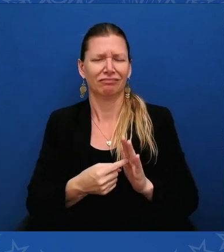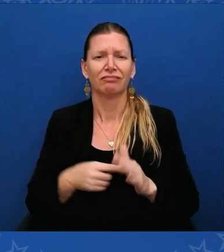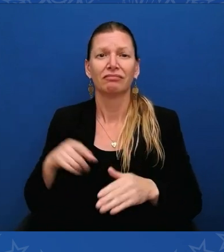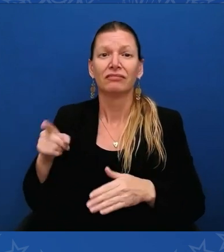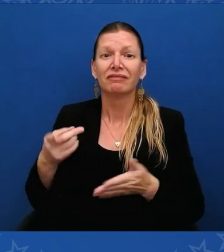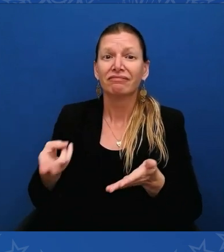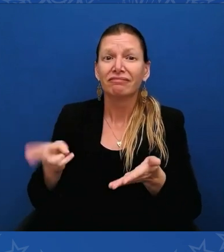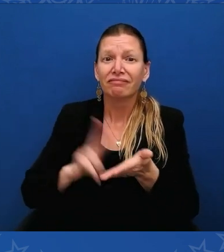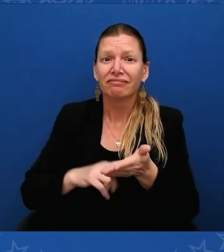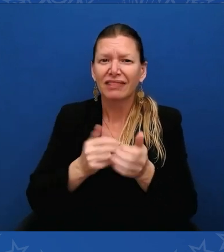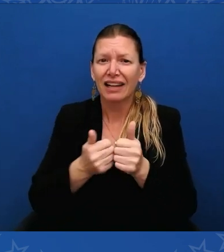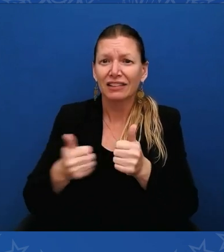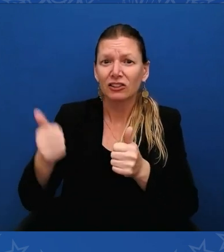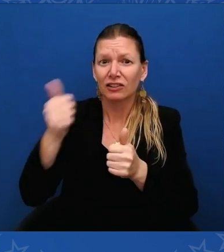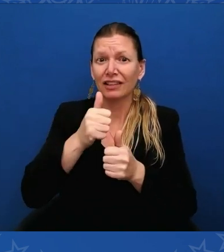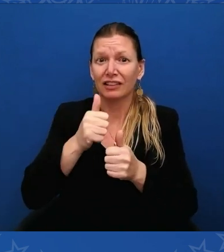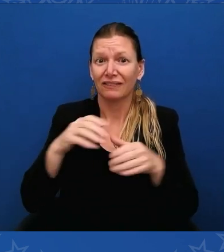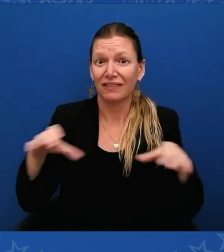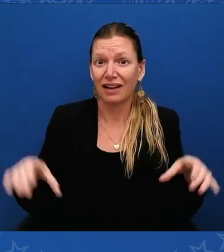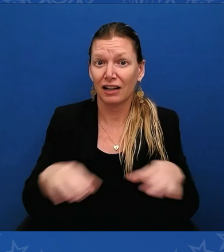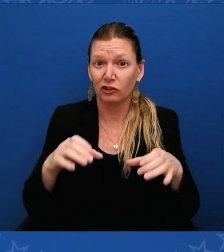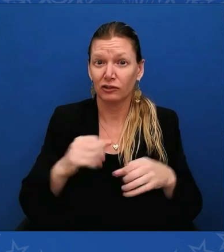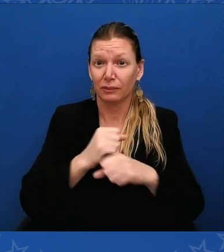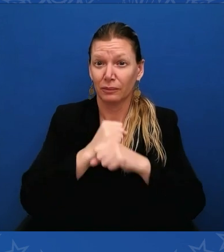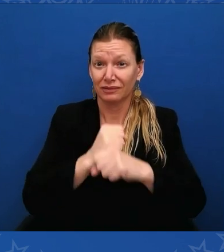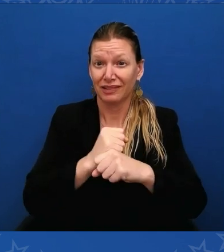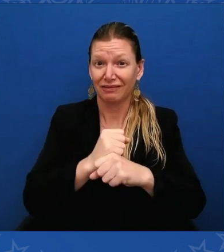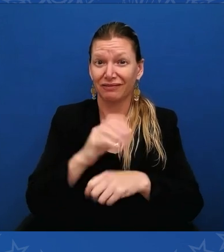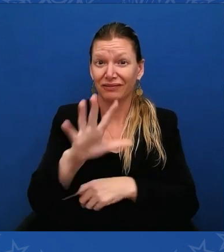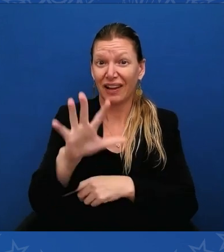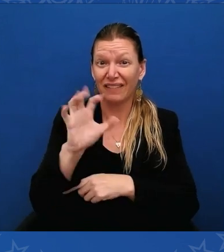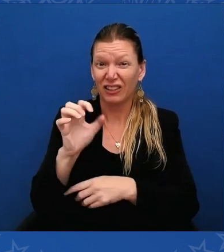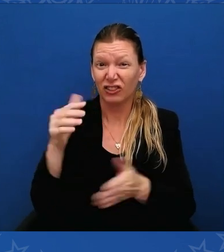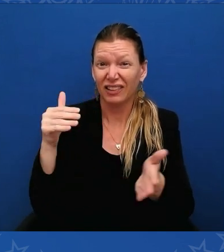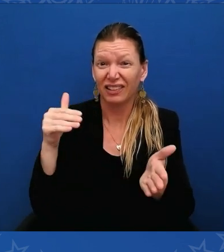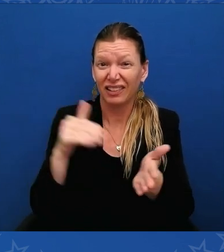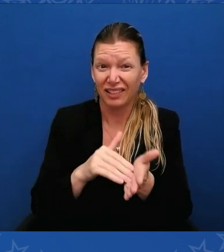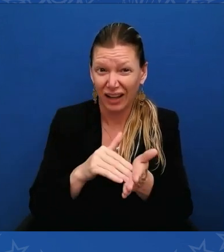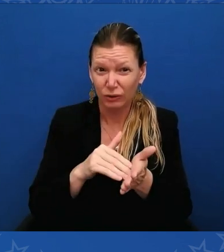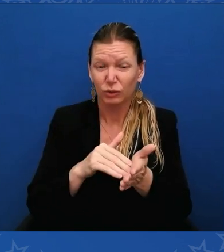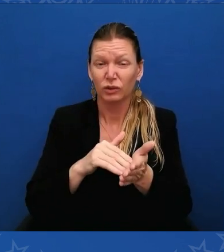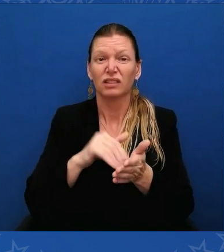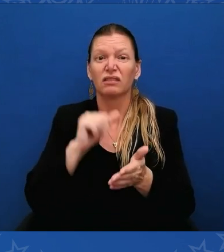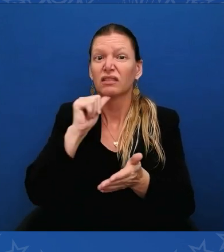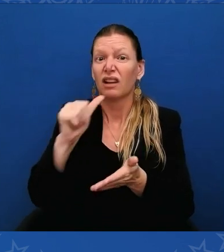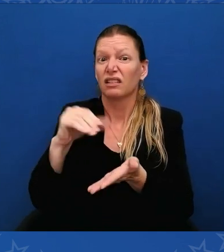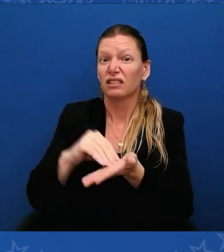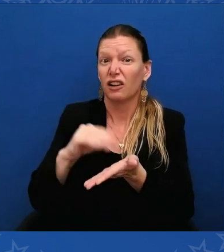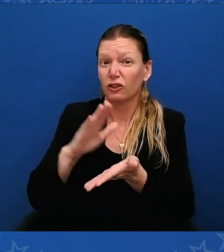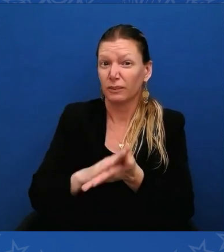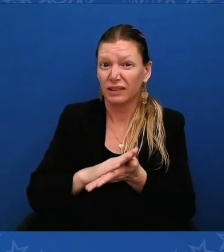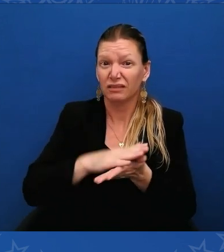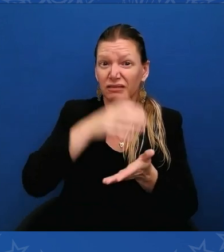to protect 500,000 undocumented spouses and 50,000 children